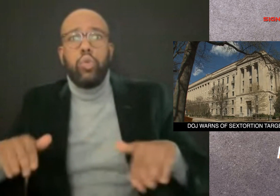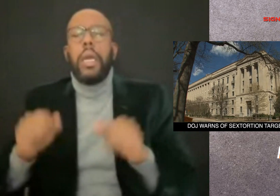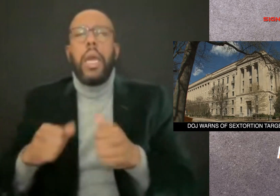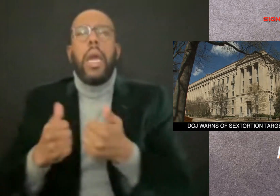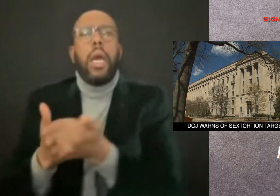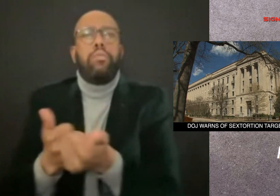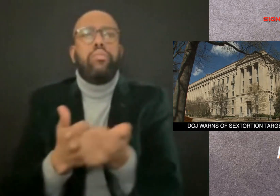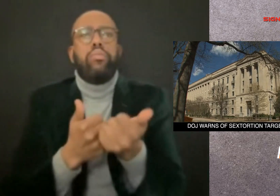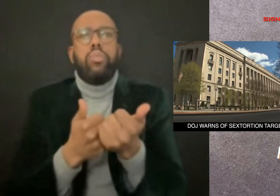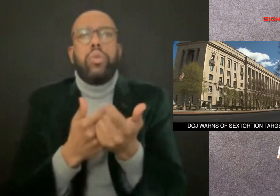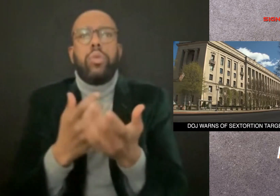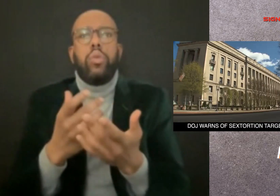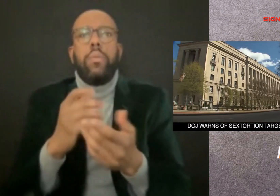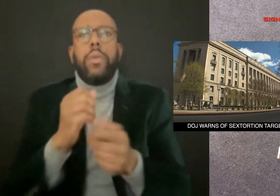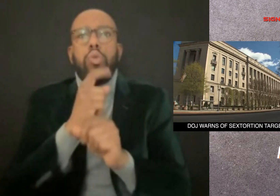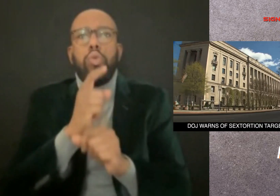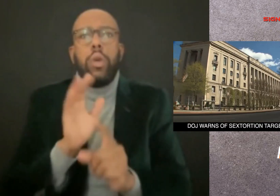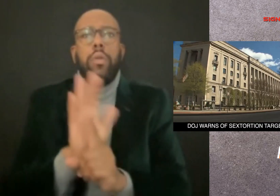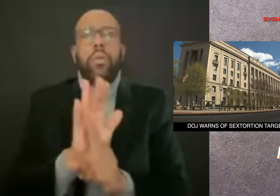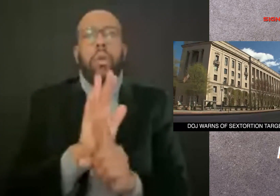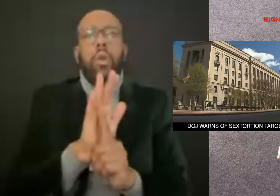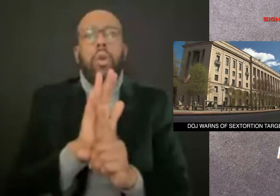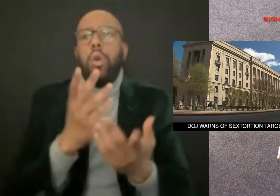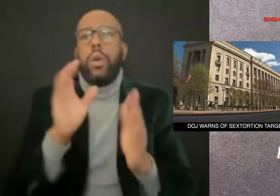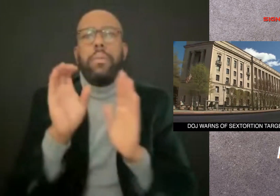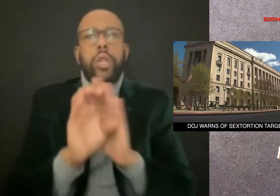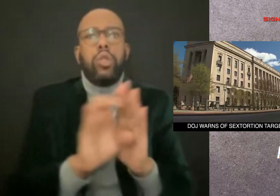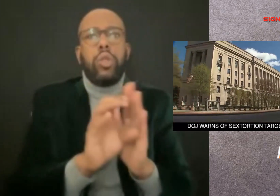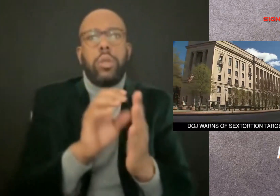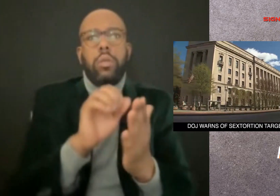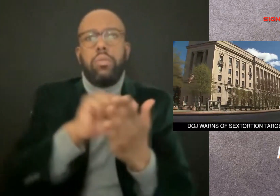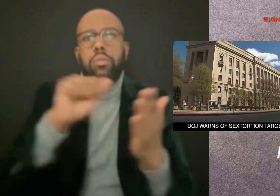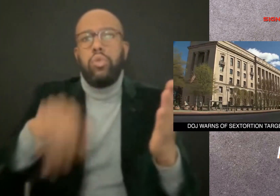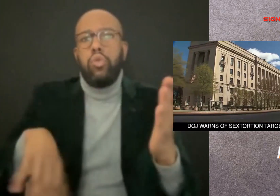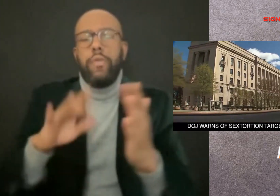center for missing and exploited children can help with getting explicit images of minors